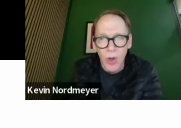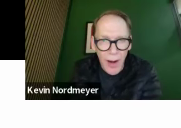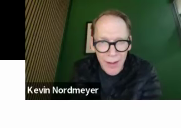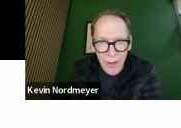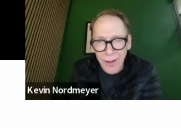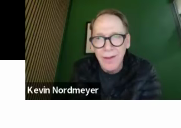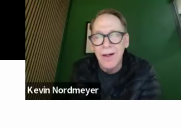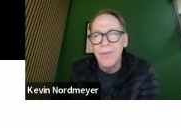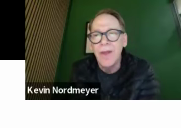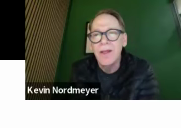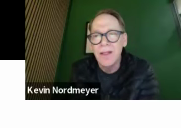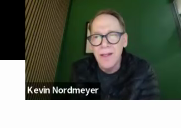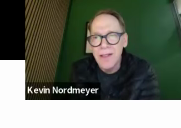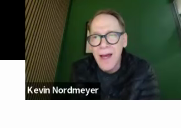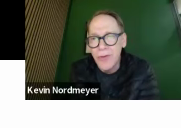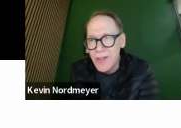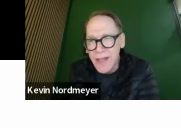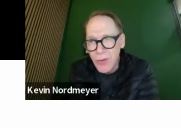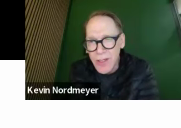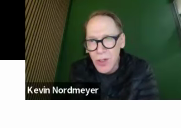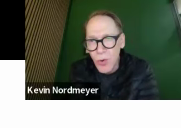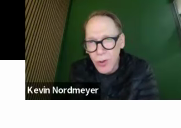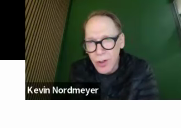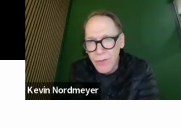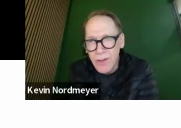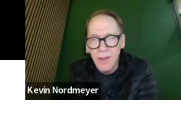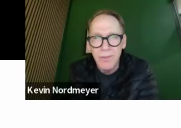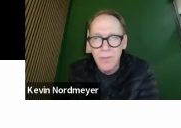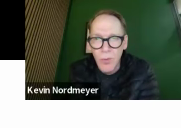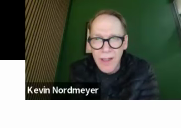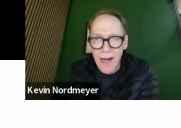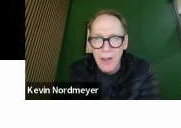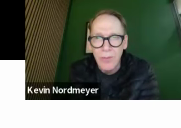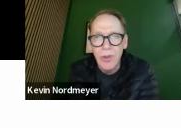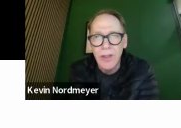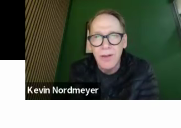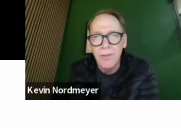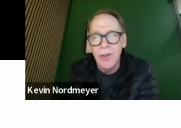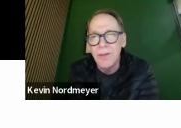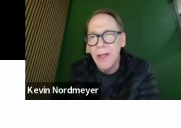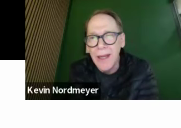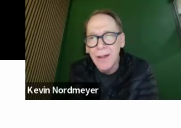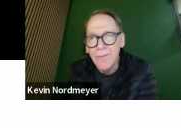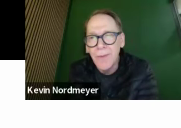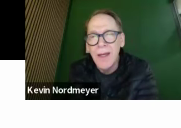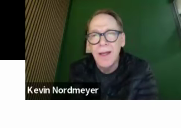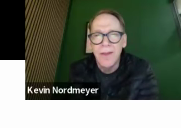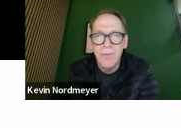and quieter to the south on the southeast corner of this rectangular building plan.